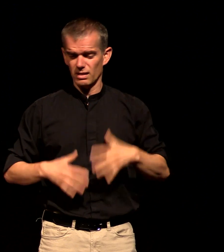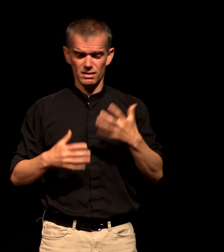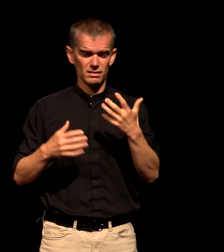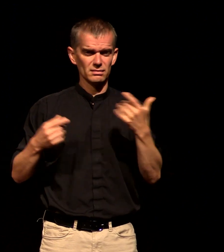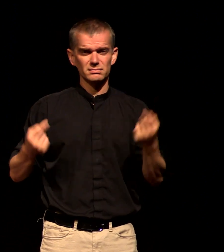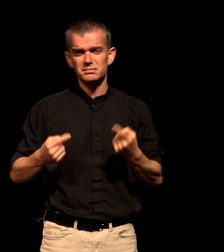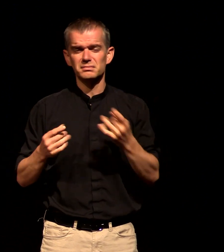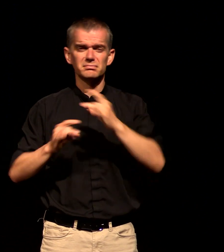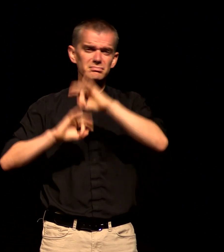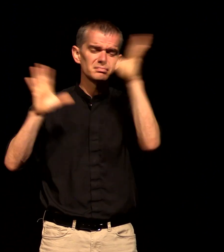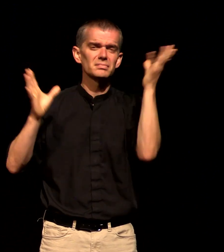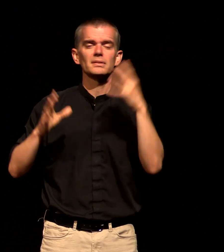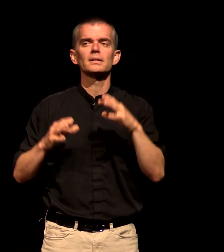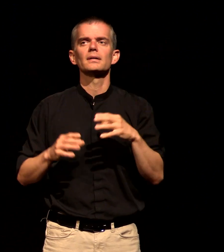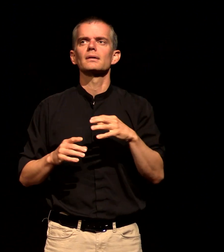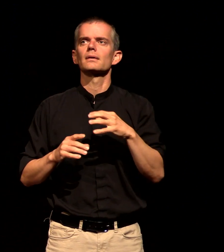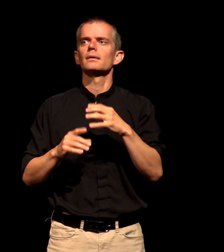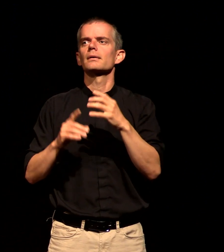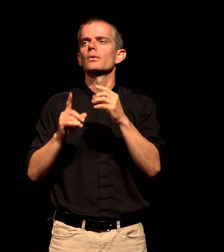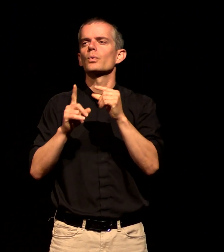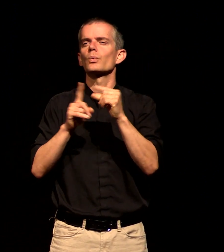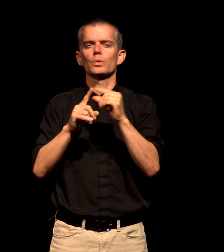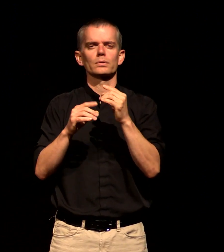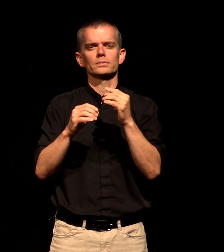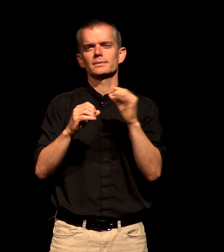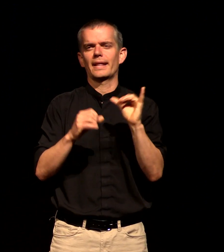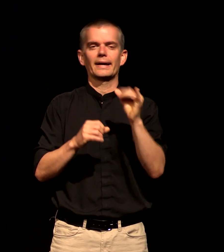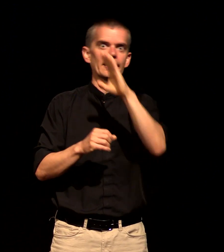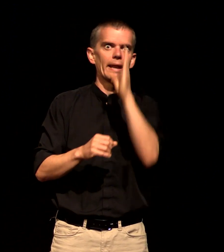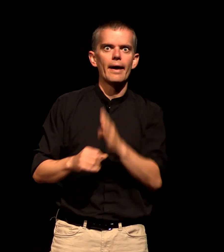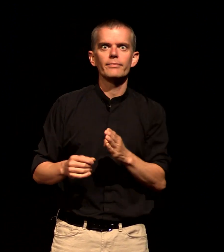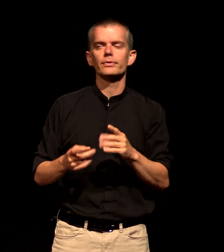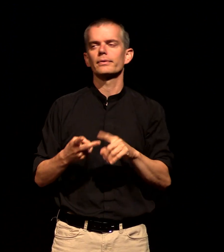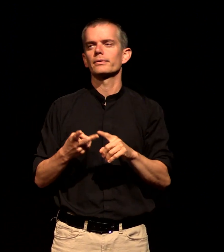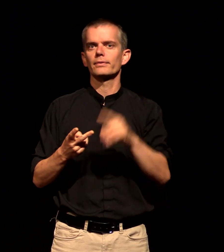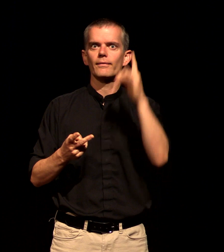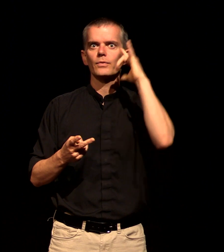the pit of despair, the never ending cul-de-sac of sorrow, he